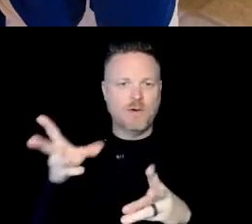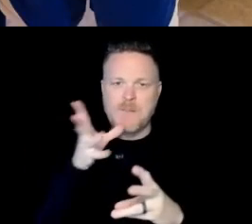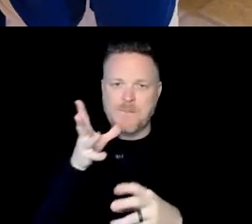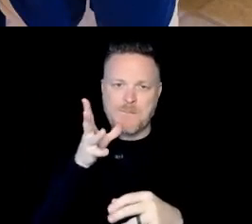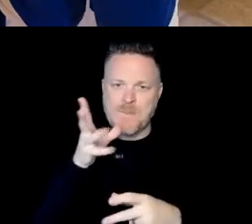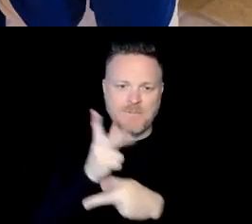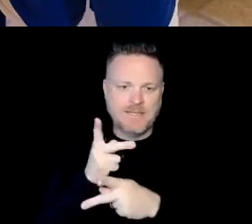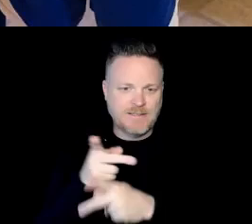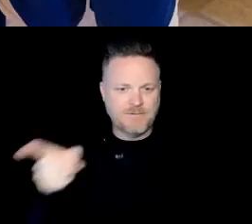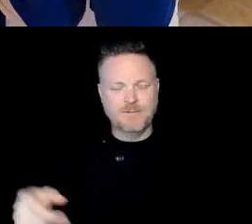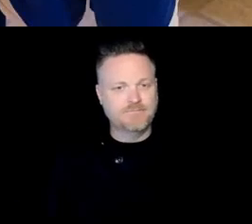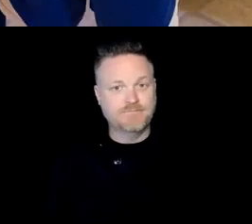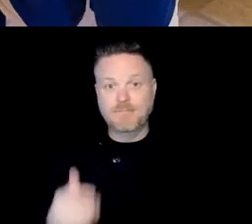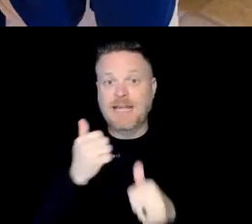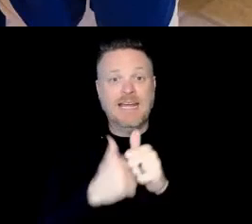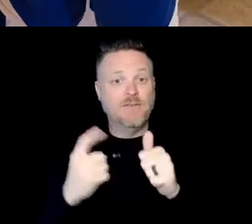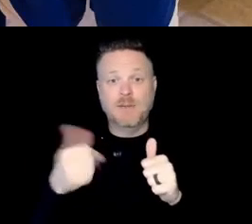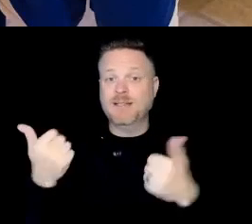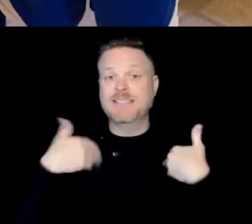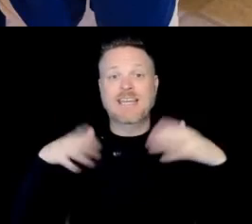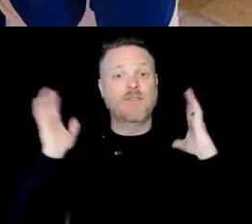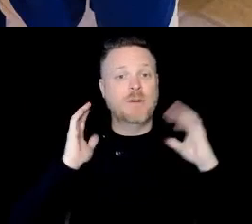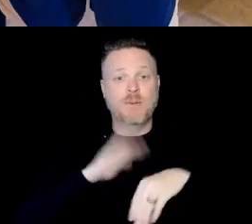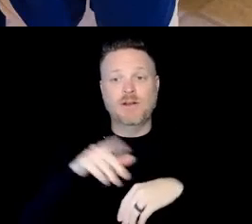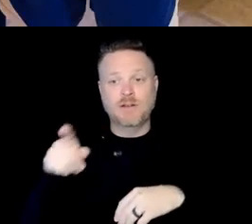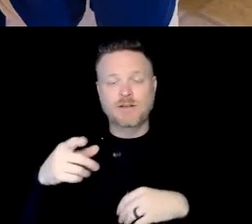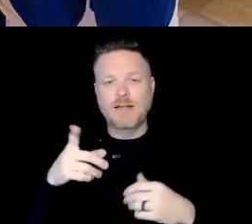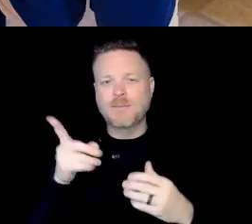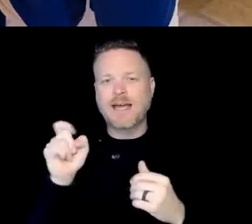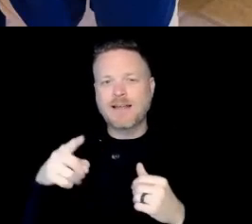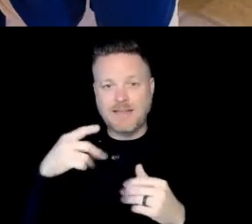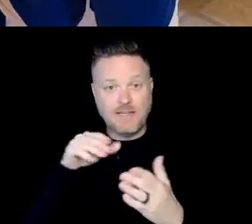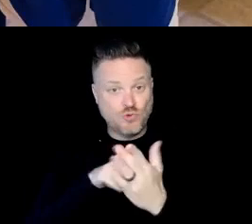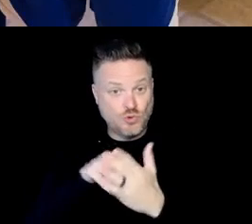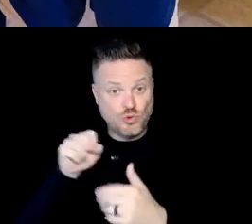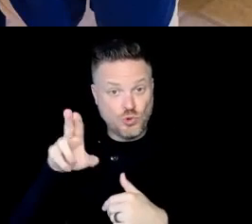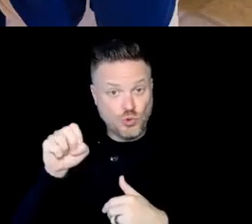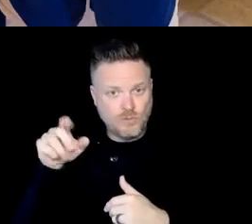Everybody will just give up on him. Somebody said that I sued the park. Yes, I did. That's another